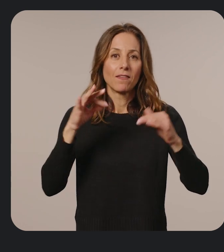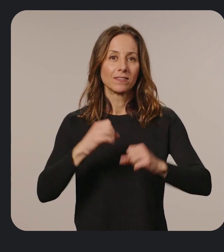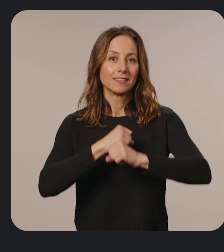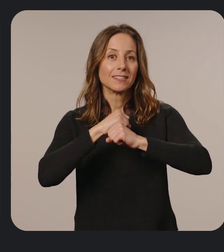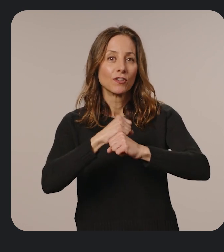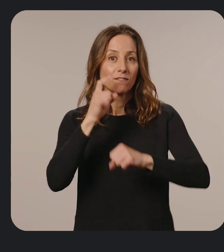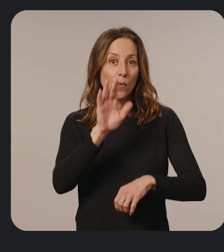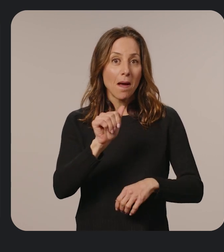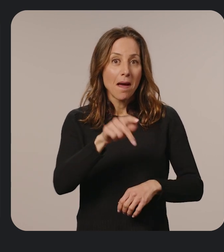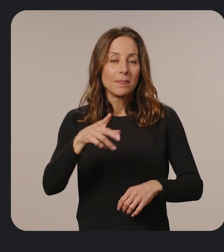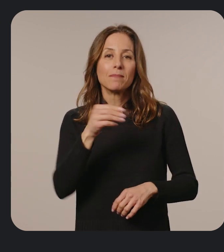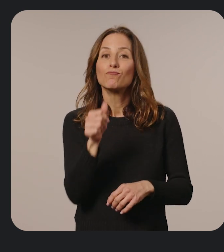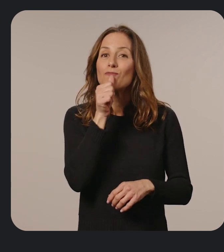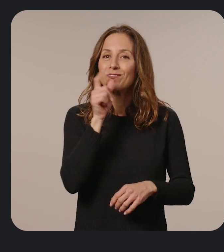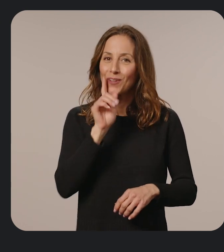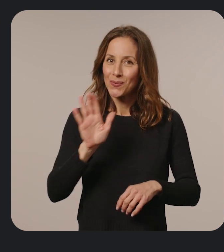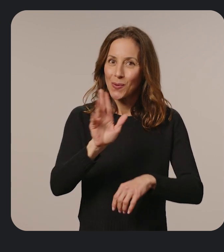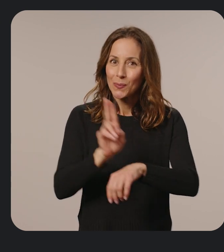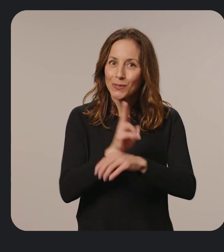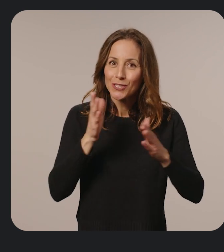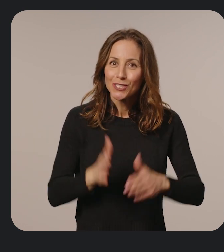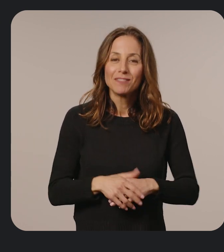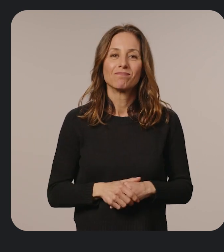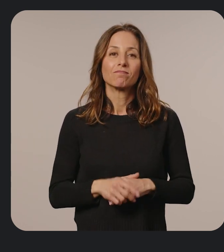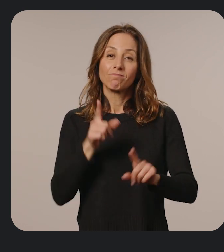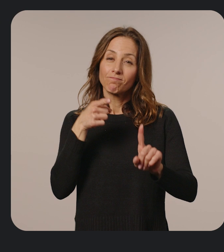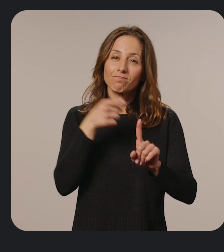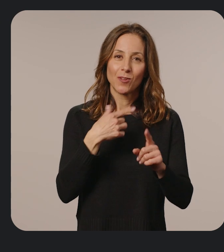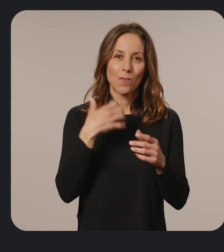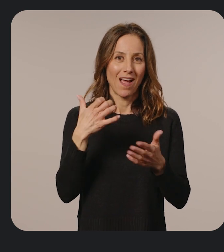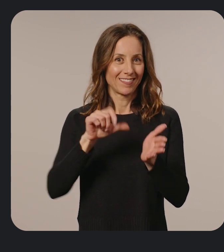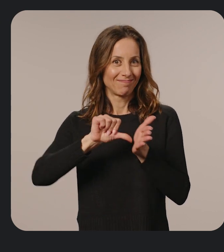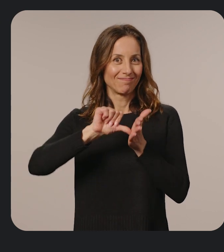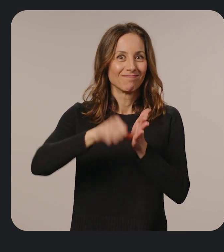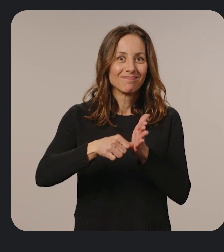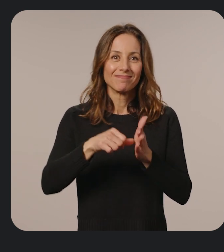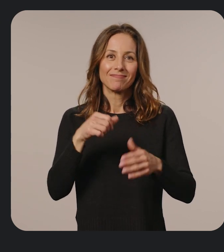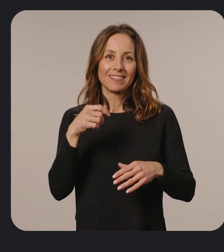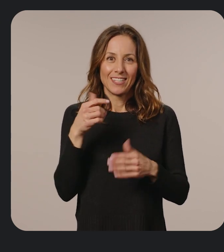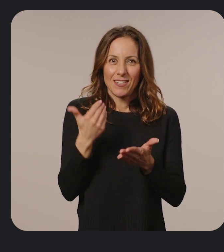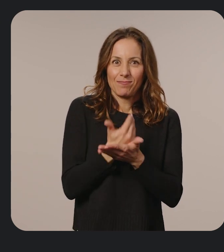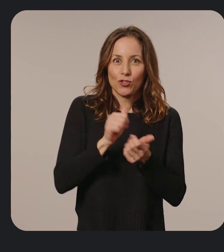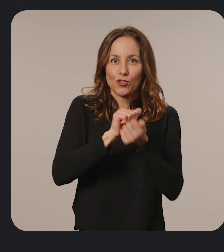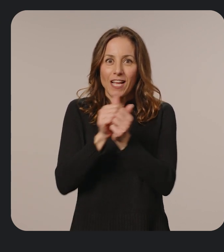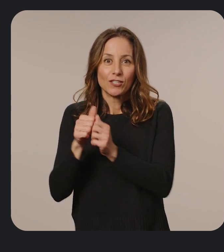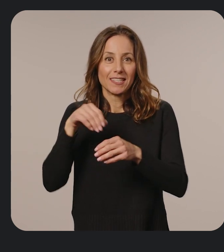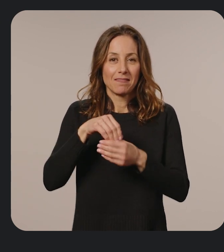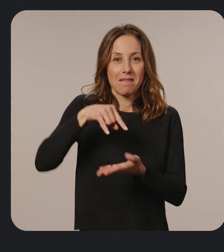of security for your app and privacy for your users. In particular, I wanted to highlight a few of the latest